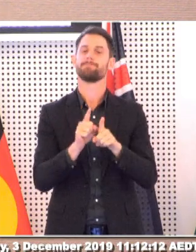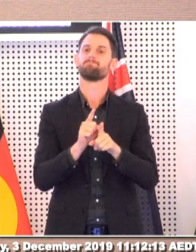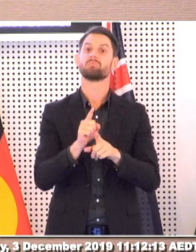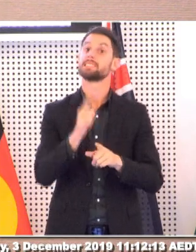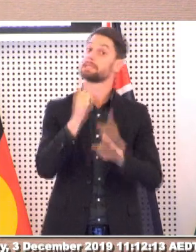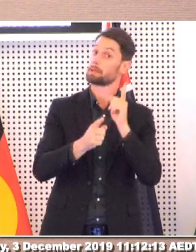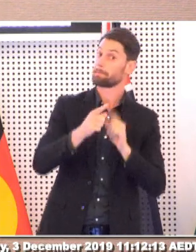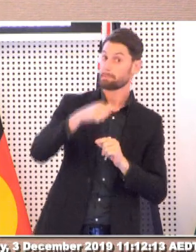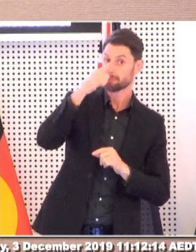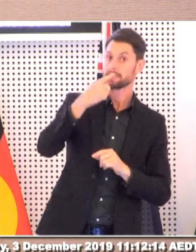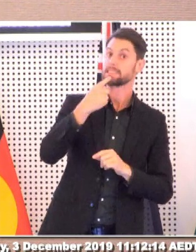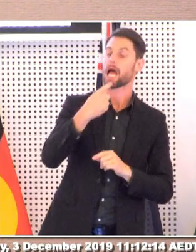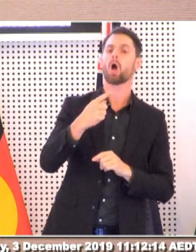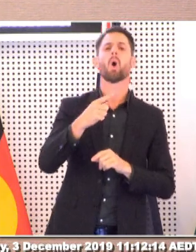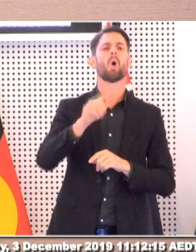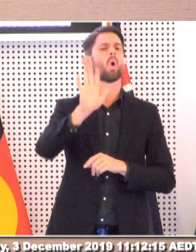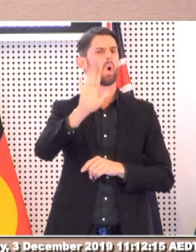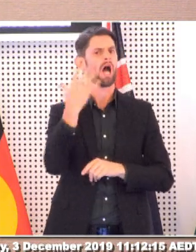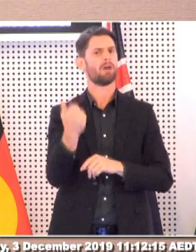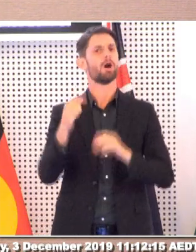workers’ occupational health and safety concerns.